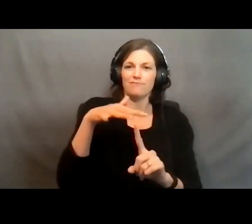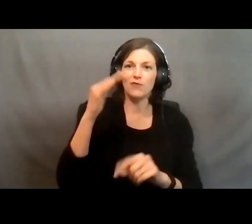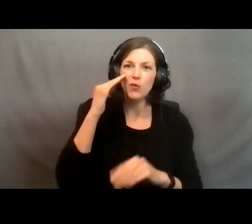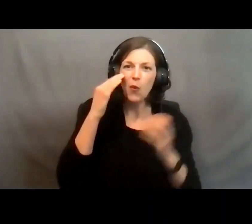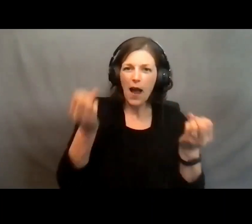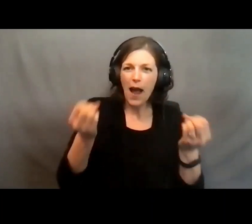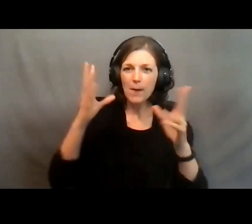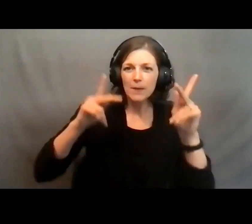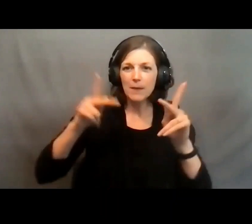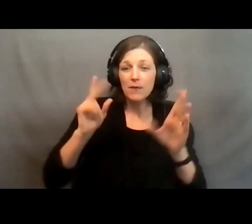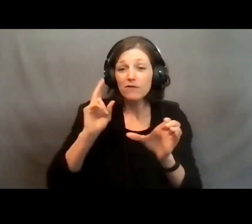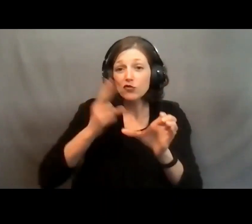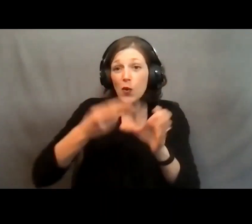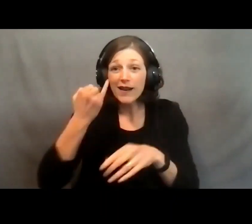a small group you'll be 13:40:22 able to let people